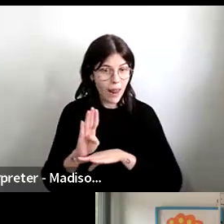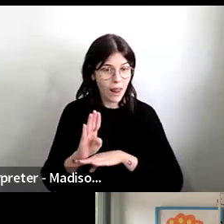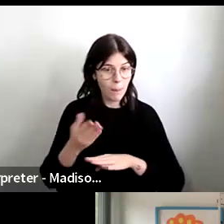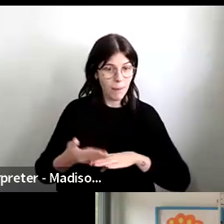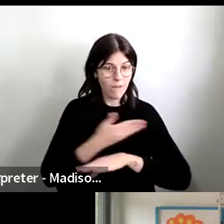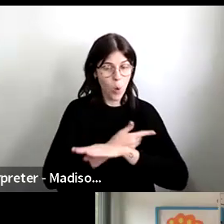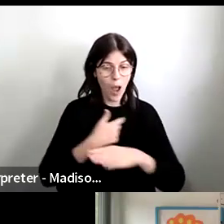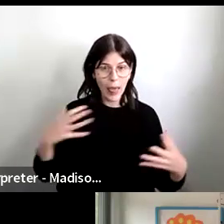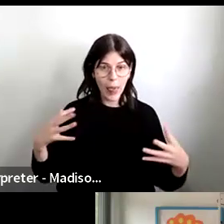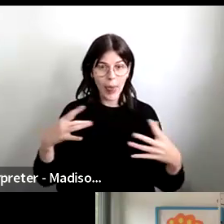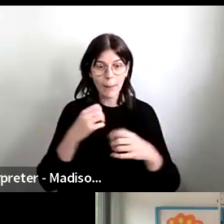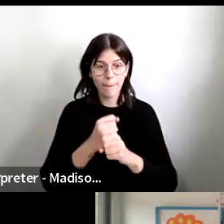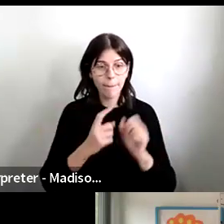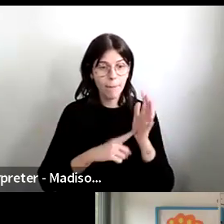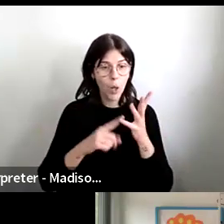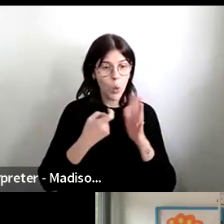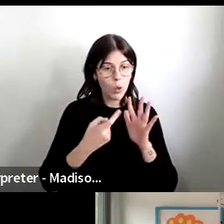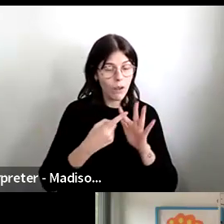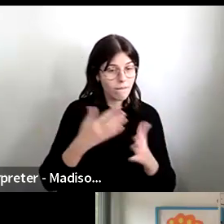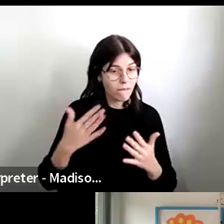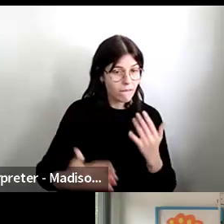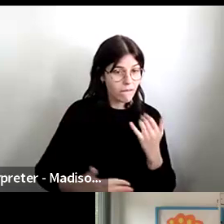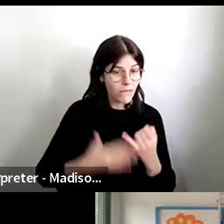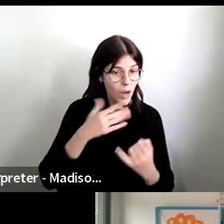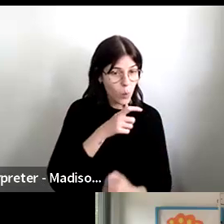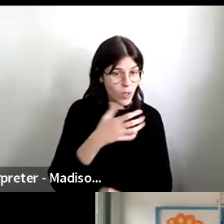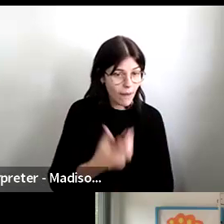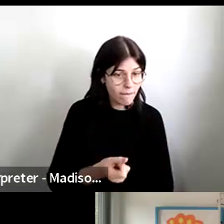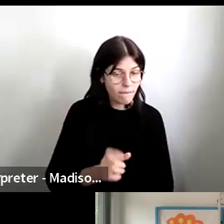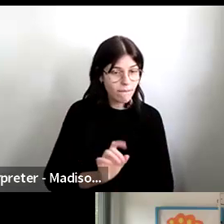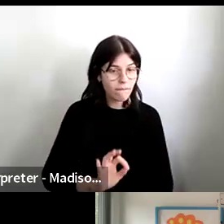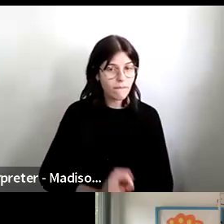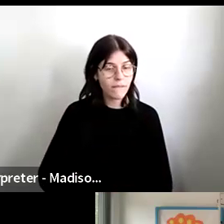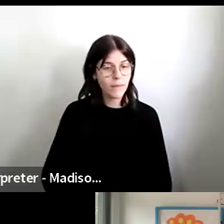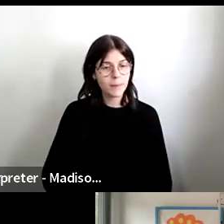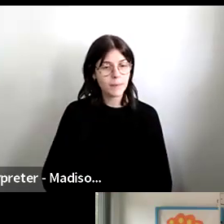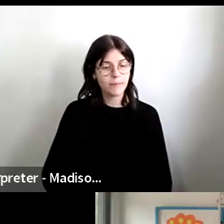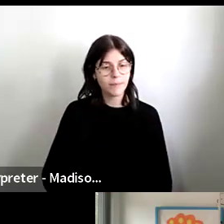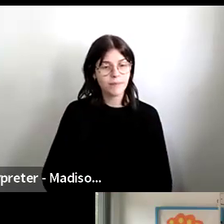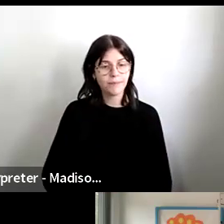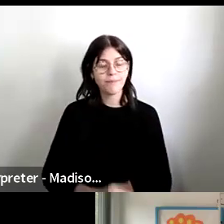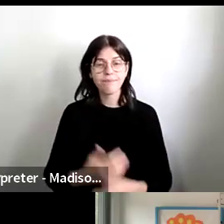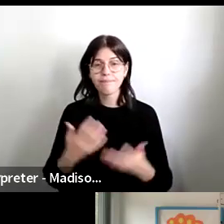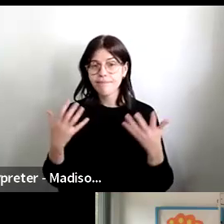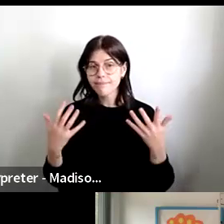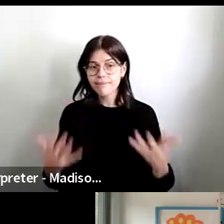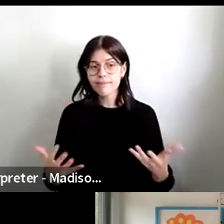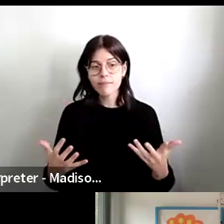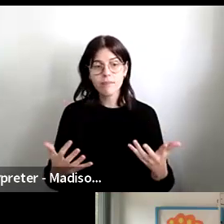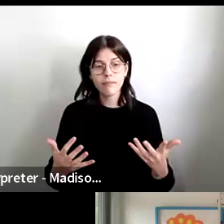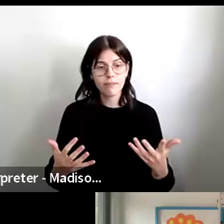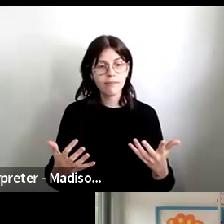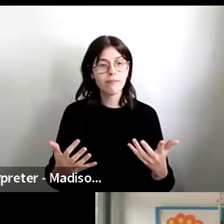meeting down. Luke, any final words? >> Off the top of my head, I mean,